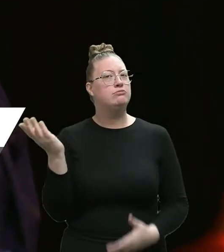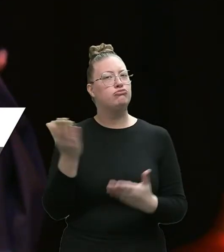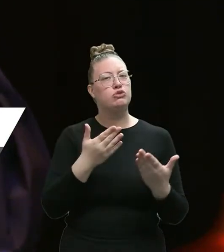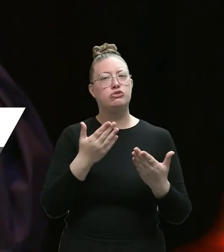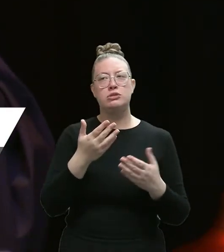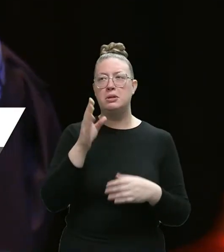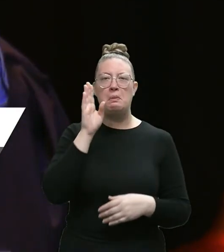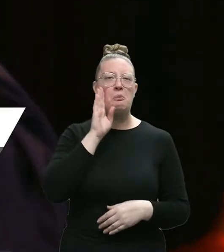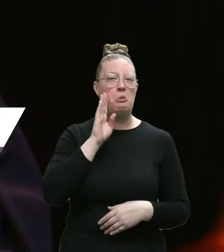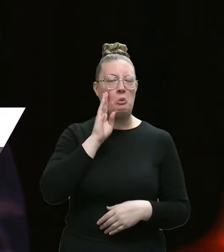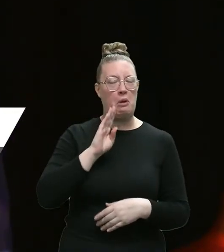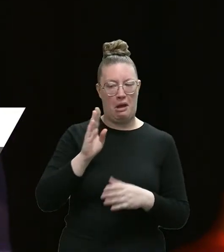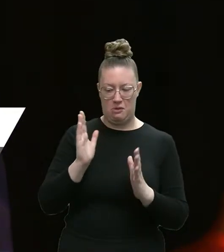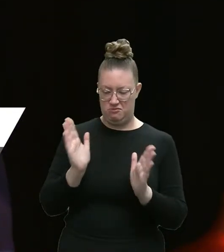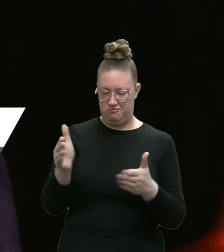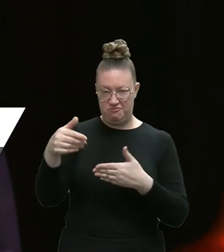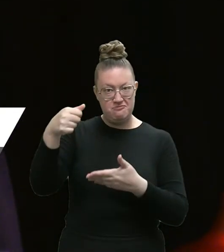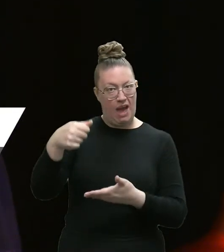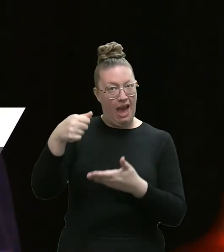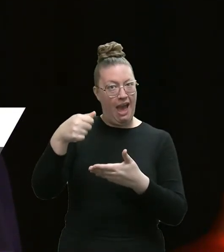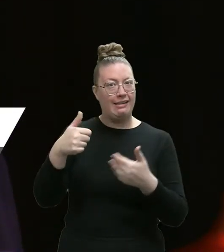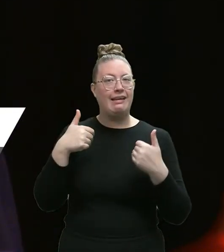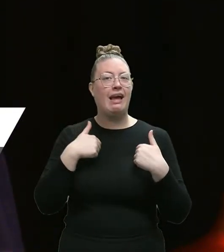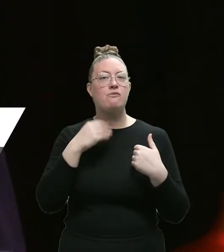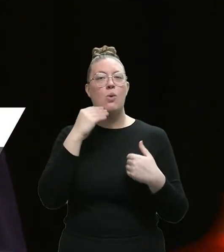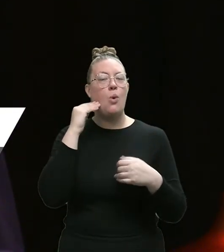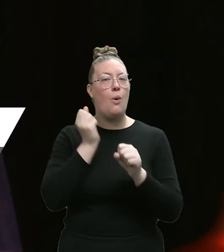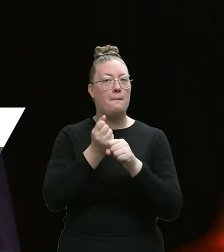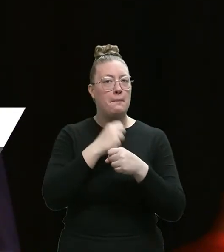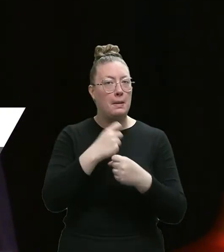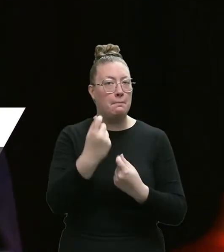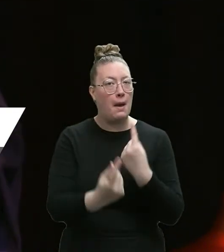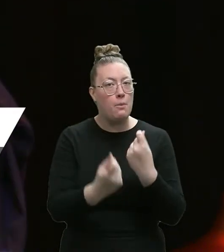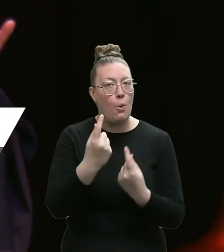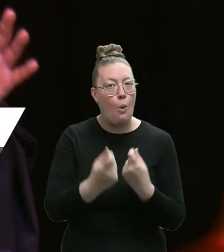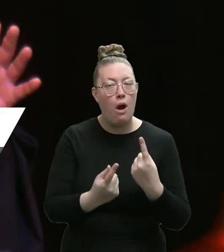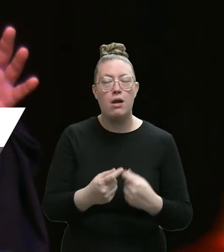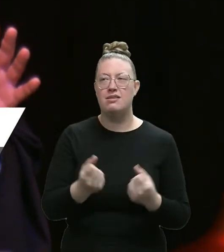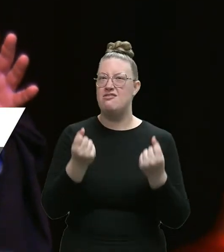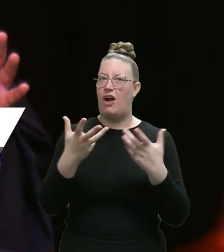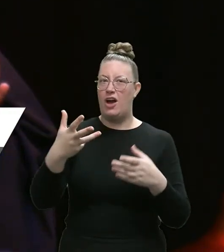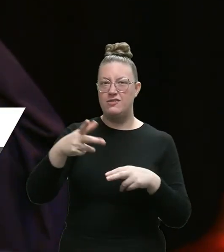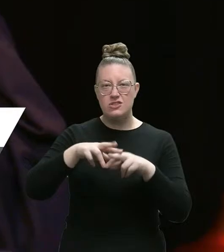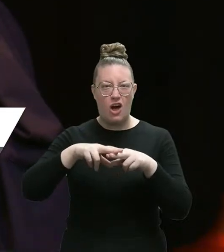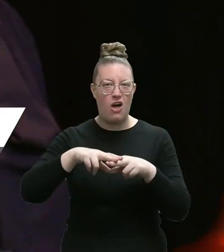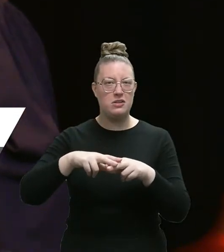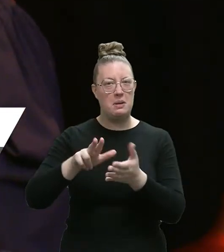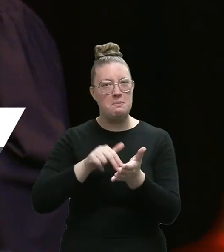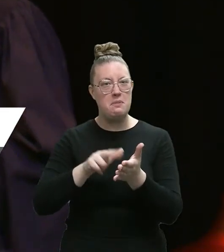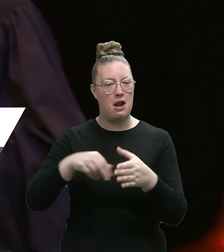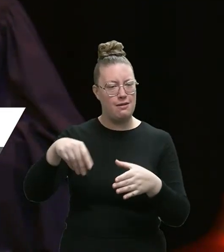He's also a graduate. He was born and raised in north Idaho.